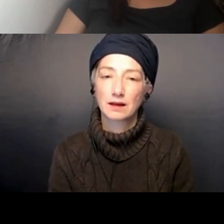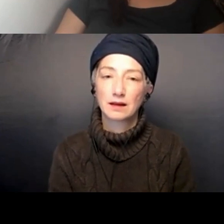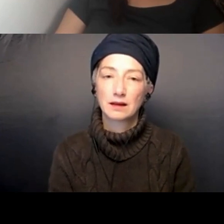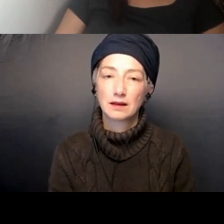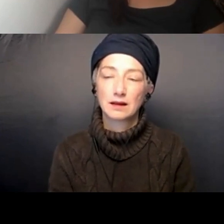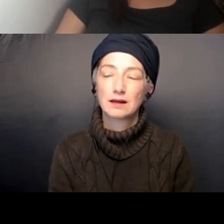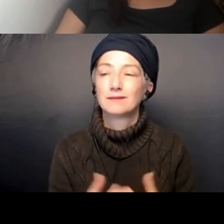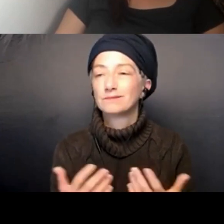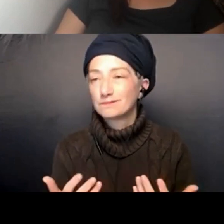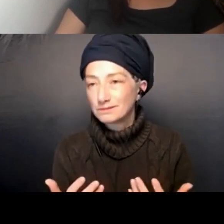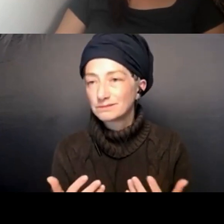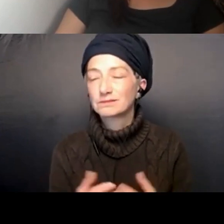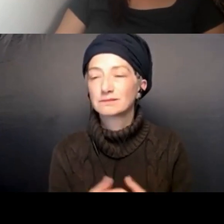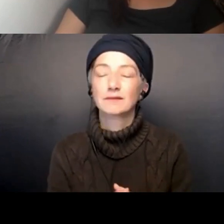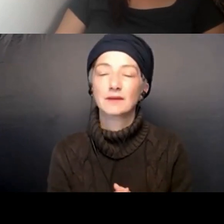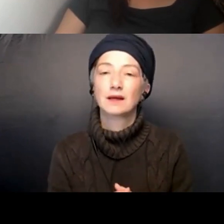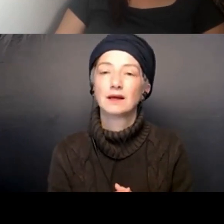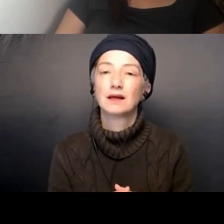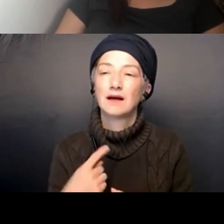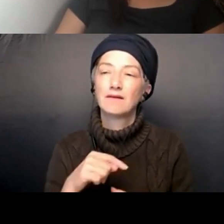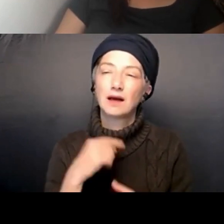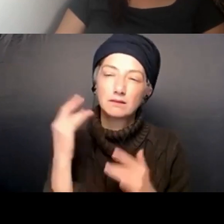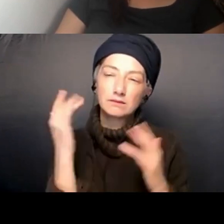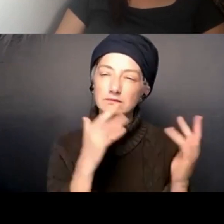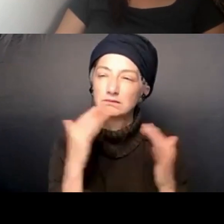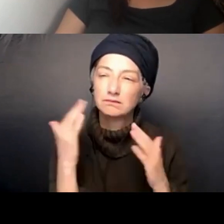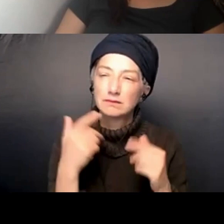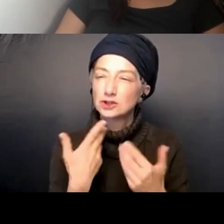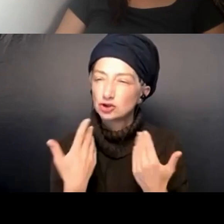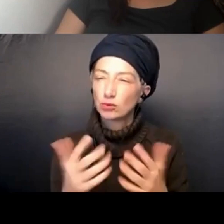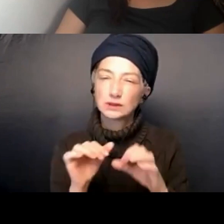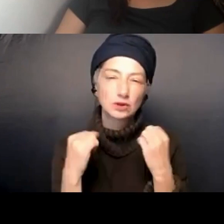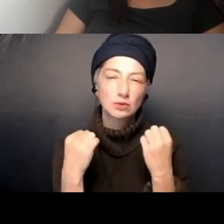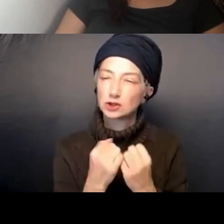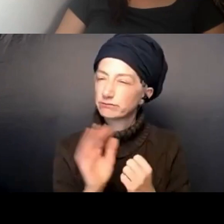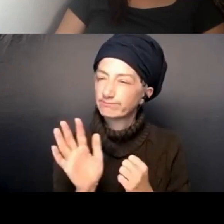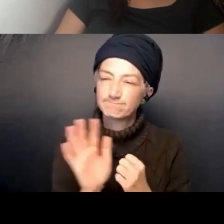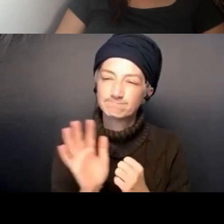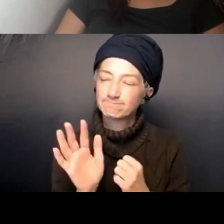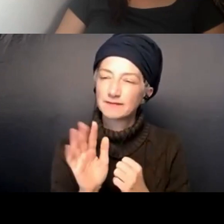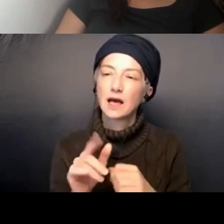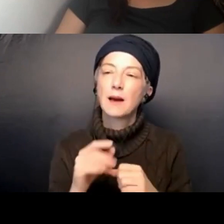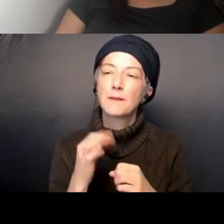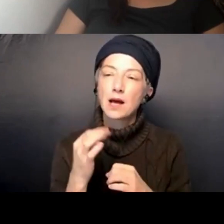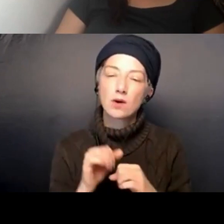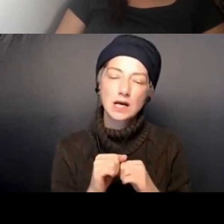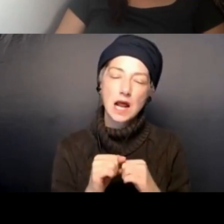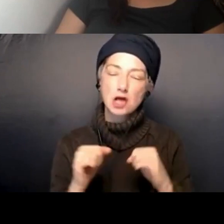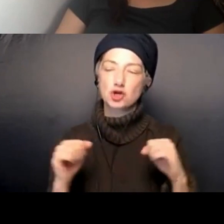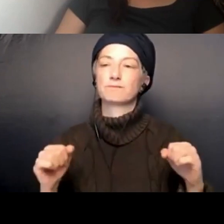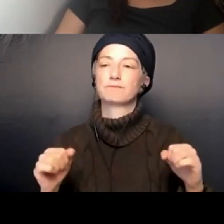And so, with Criptonite we are trying to provide a space where it is different.